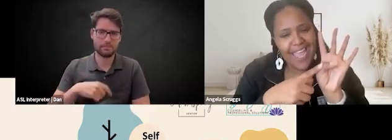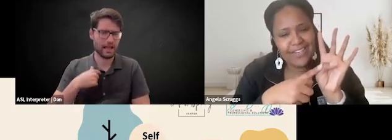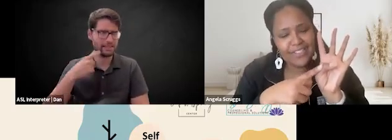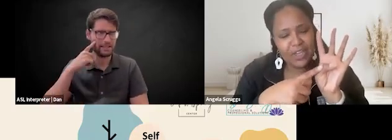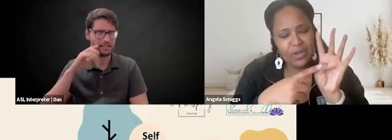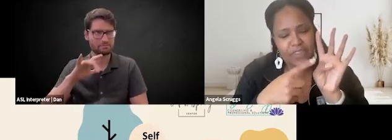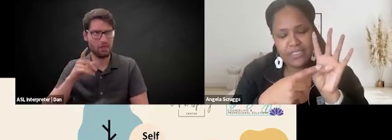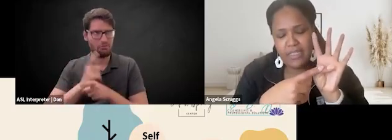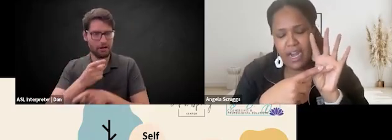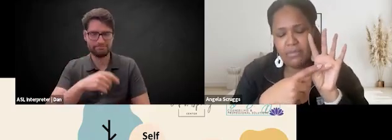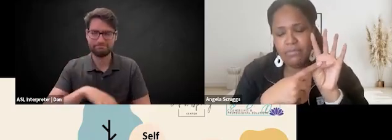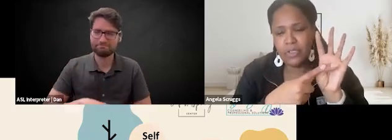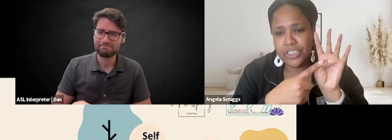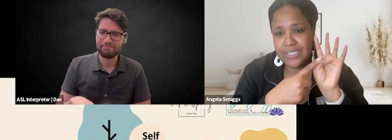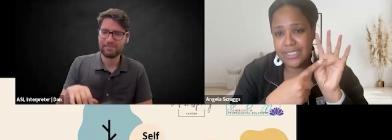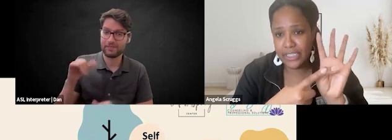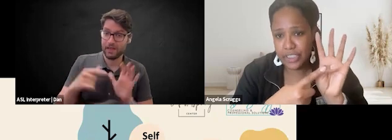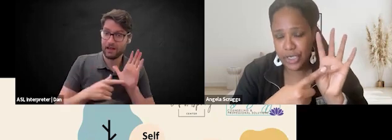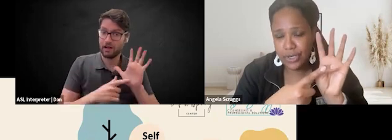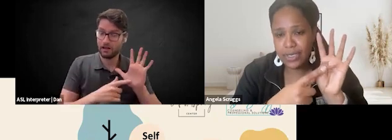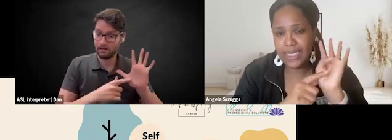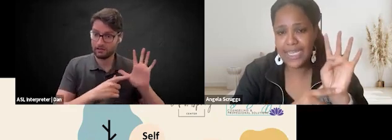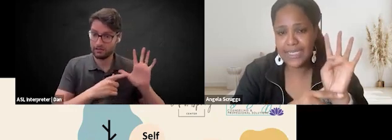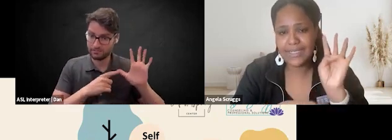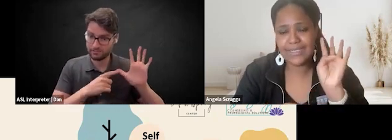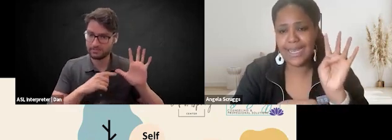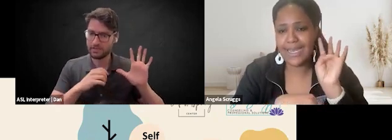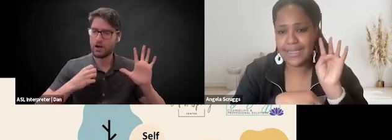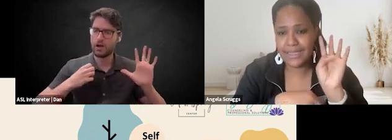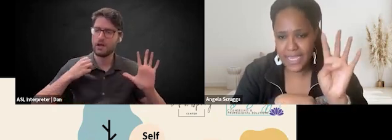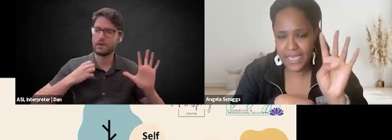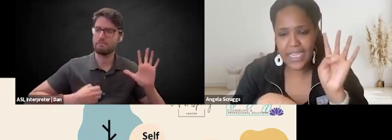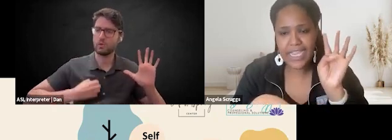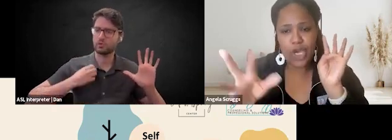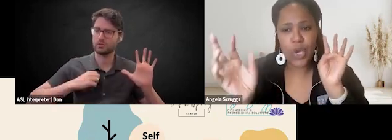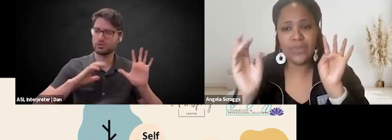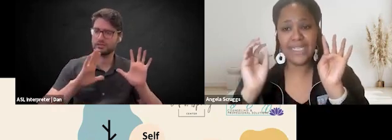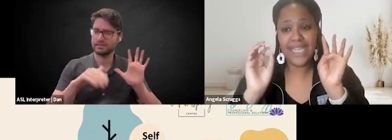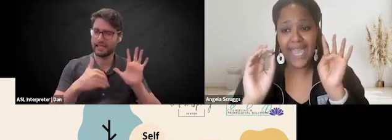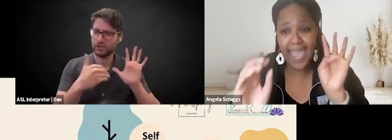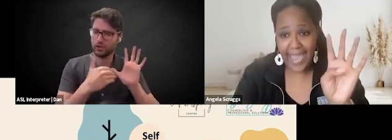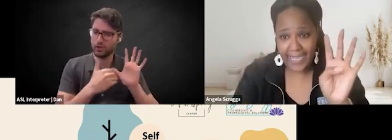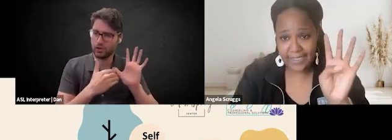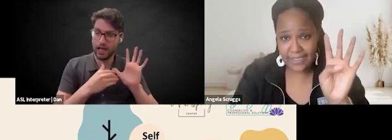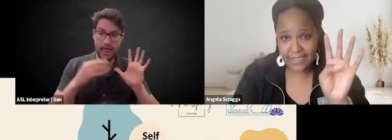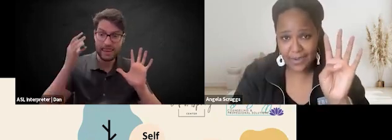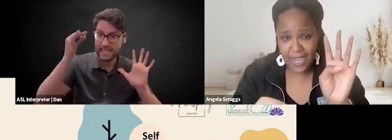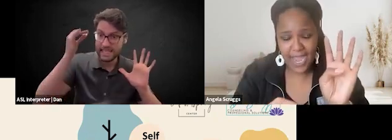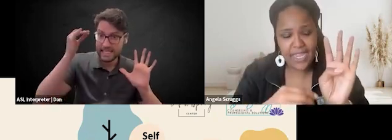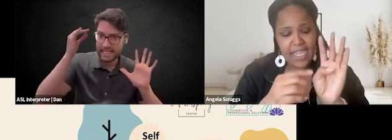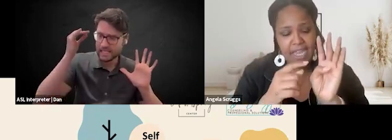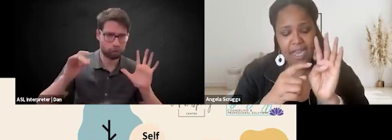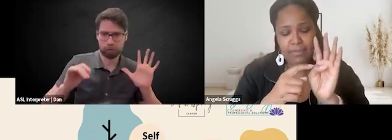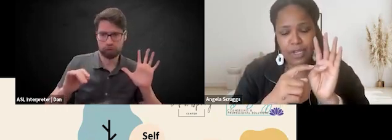And so this is our emotion center. It does not think, it only acts. Okay?